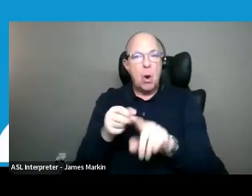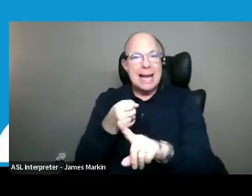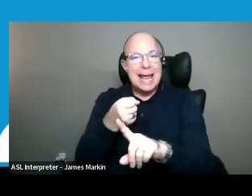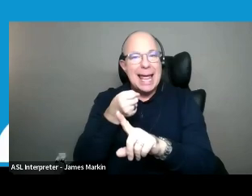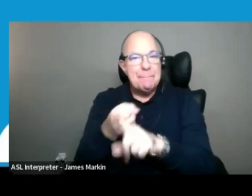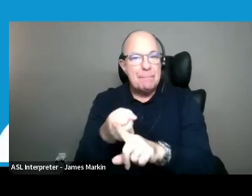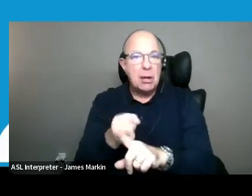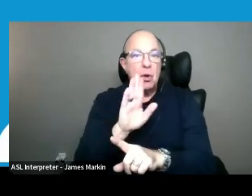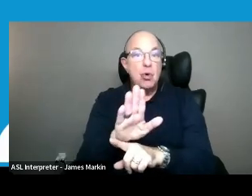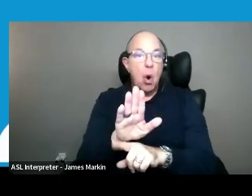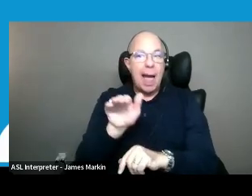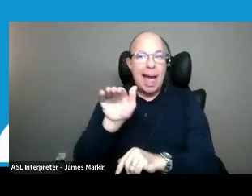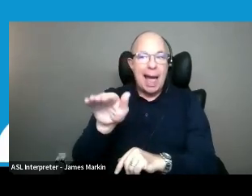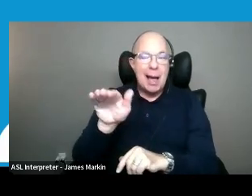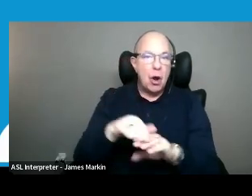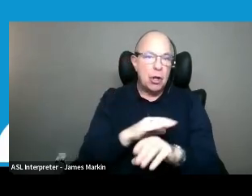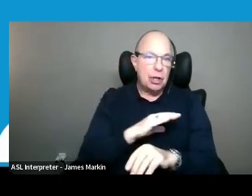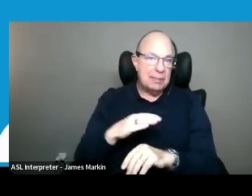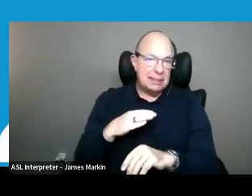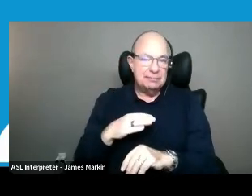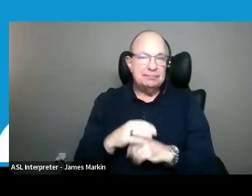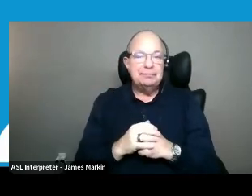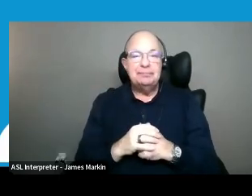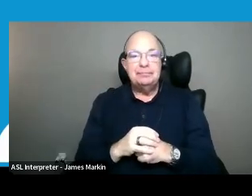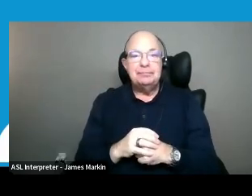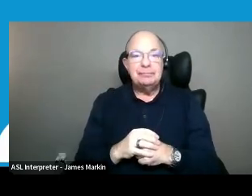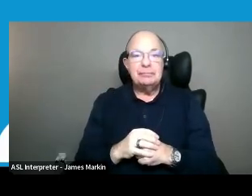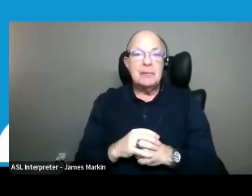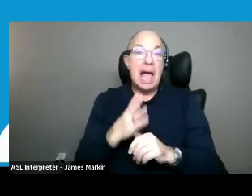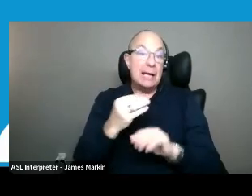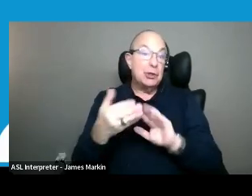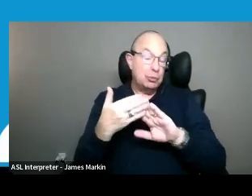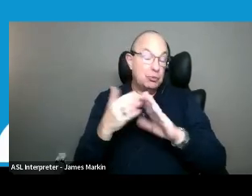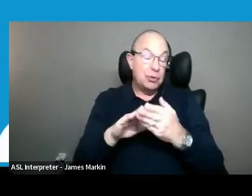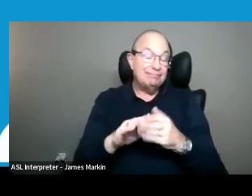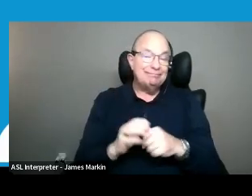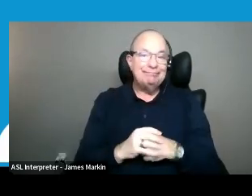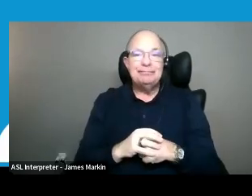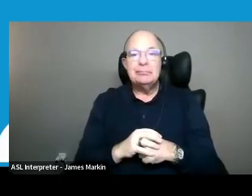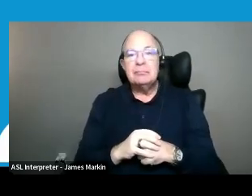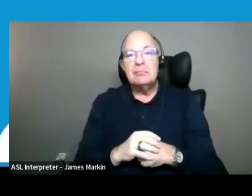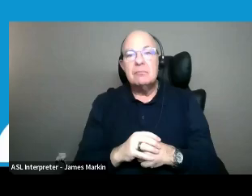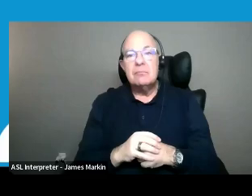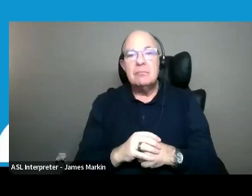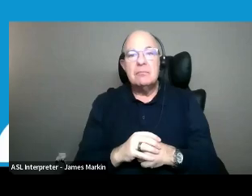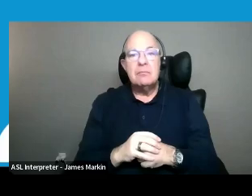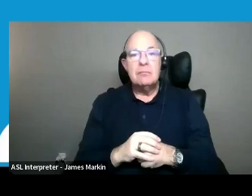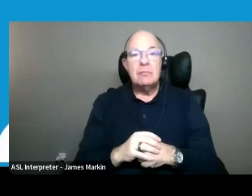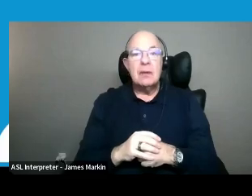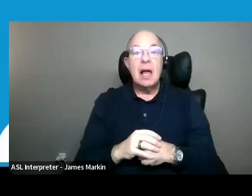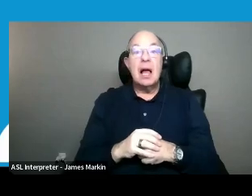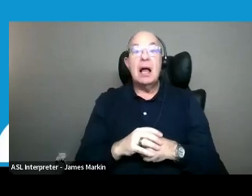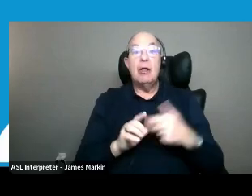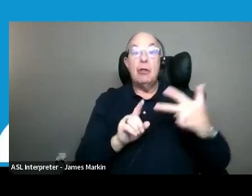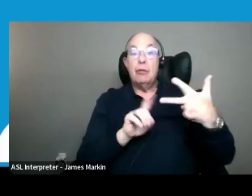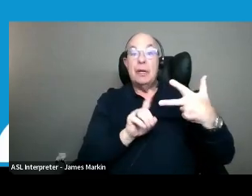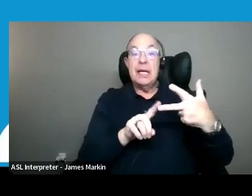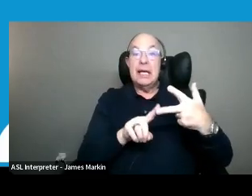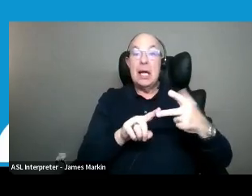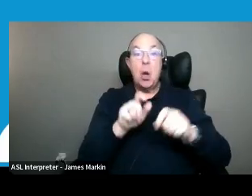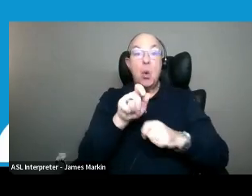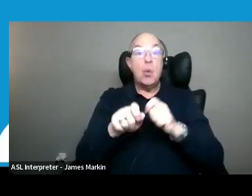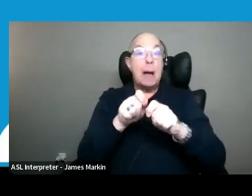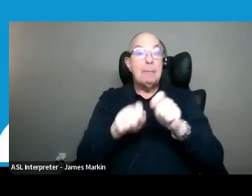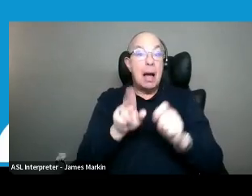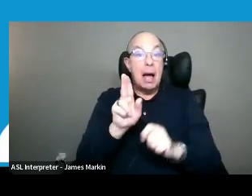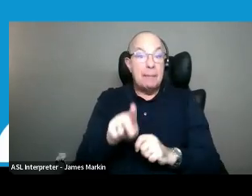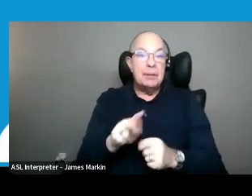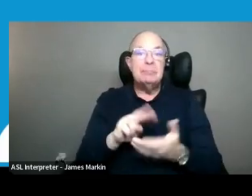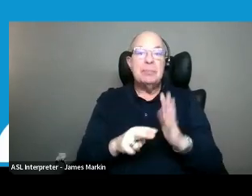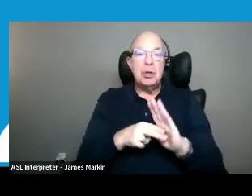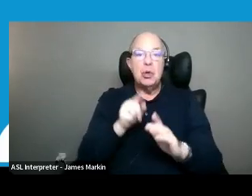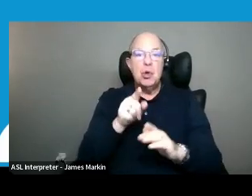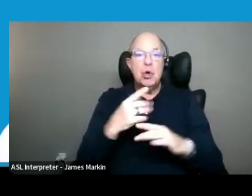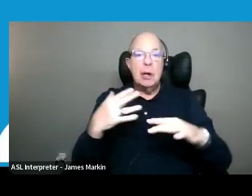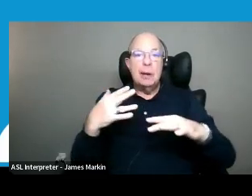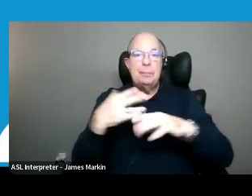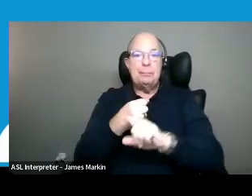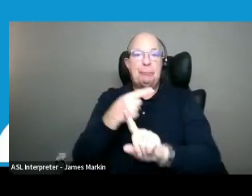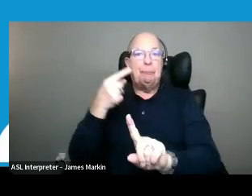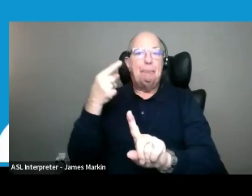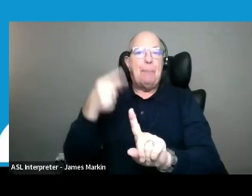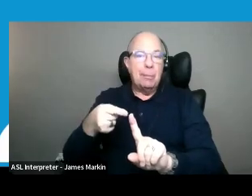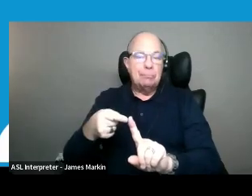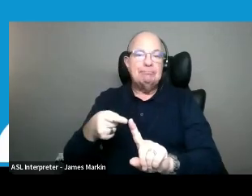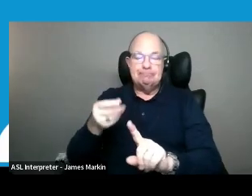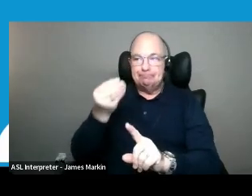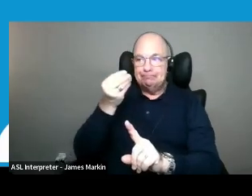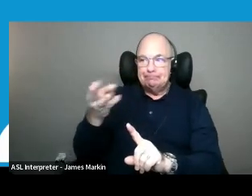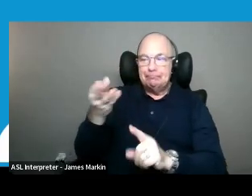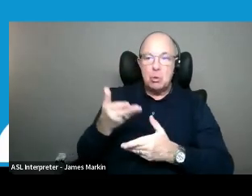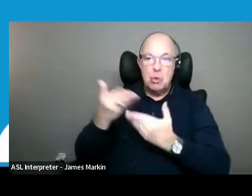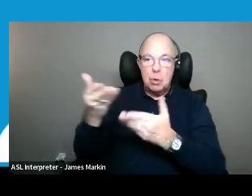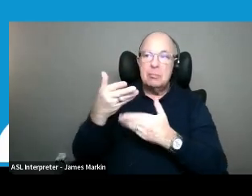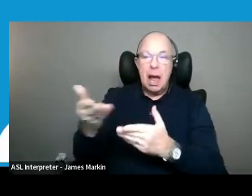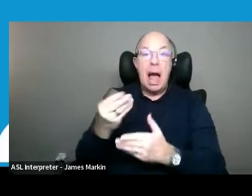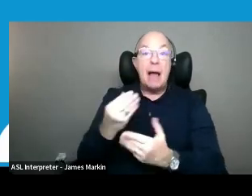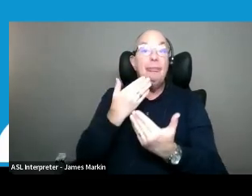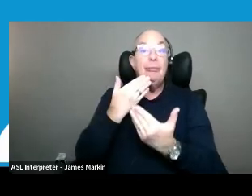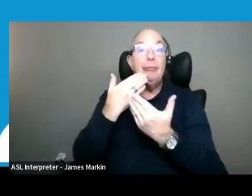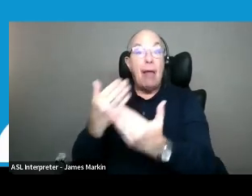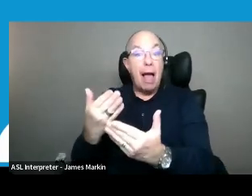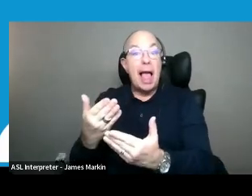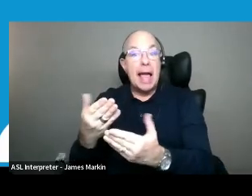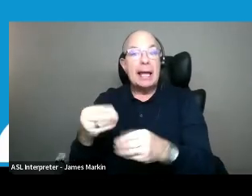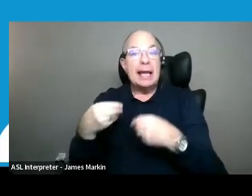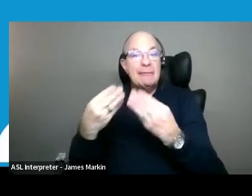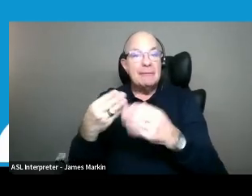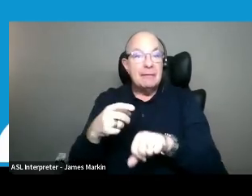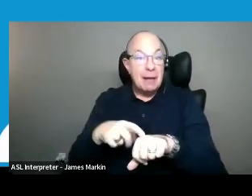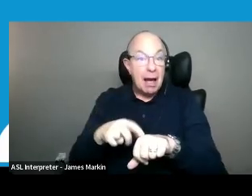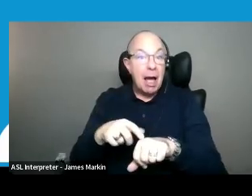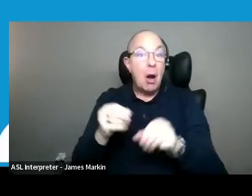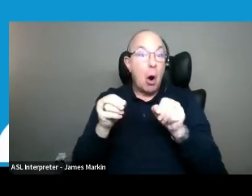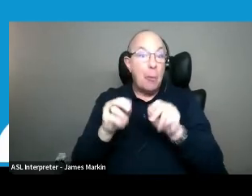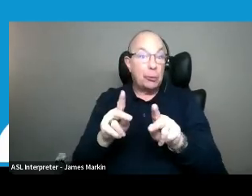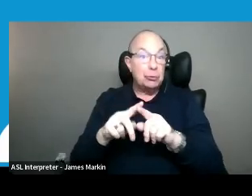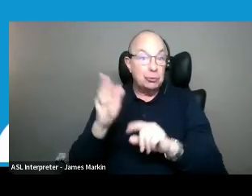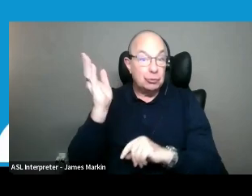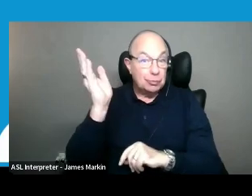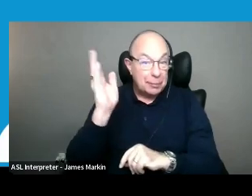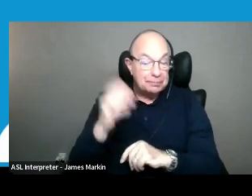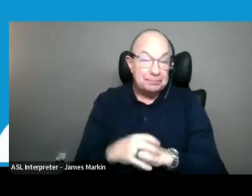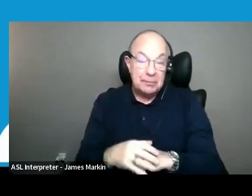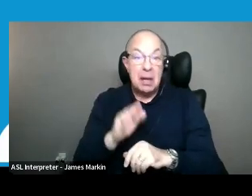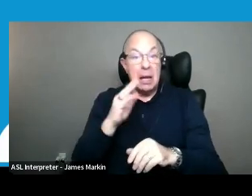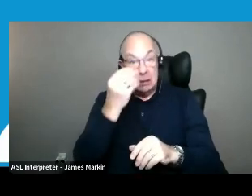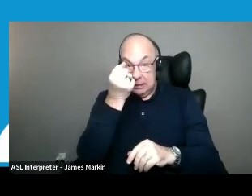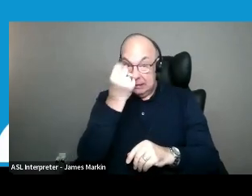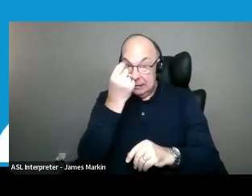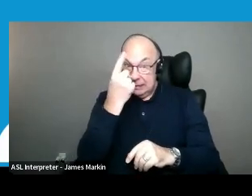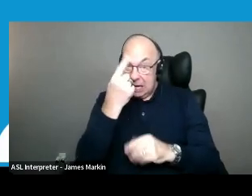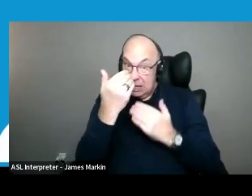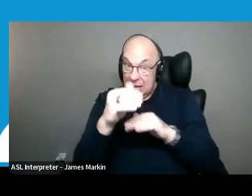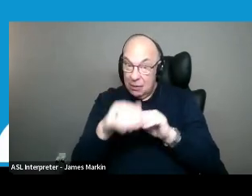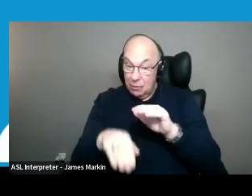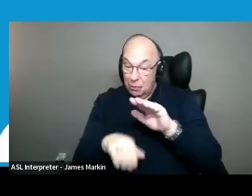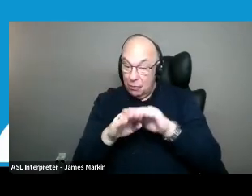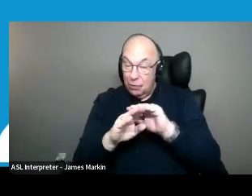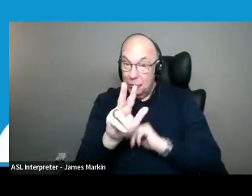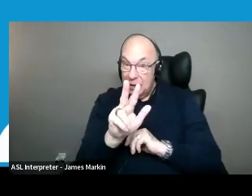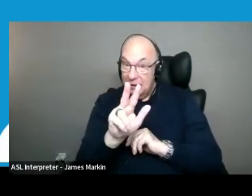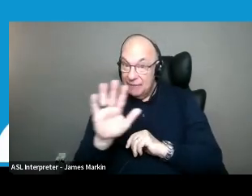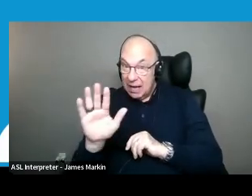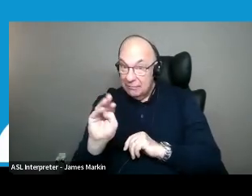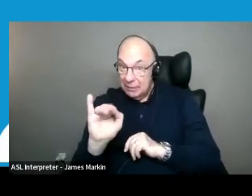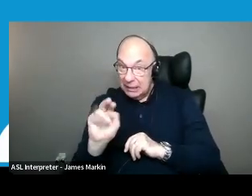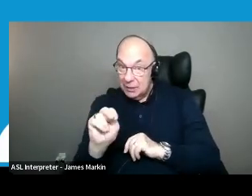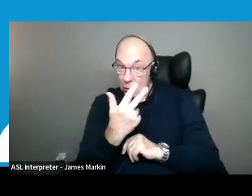Shannon Spencer (she/her): of your ask on the committee… on the community and the city as a whole. And then, in your conclusion, they… you reiterate your recommendations and just thank the committee for giving you the time and the opportunity to speak. So, as I mentioned, you have 3 to 5 minutes, so making sure that,